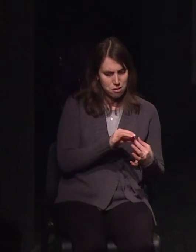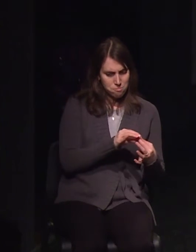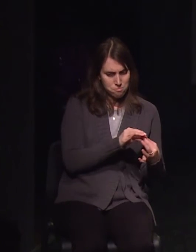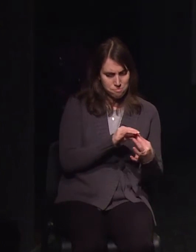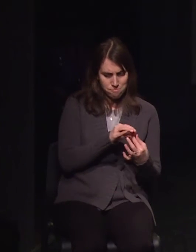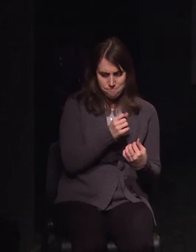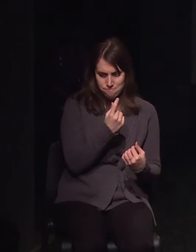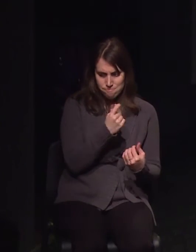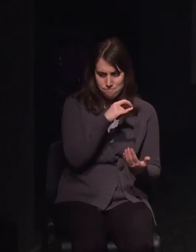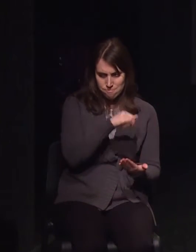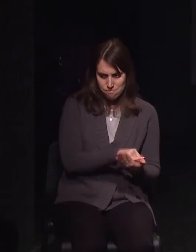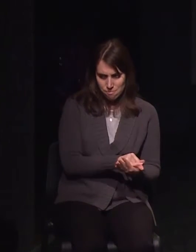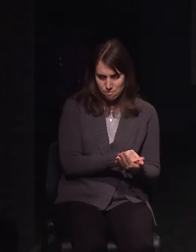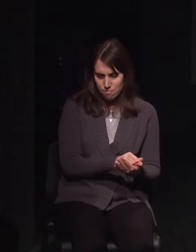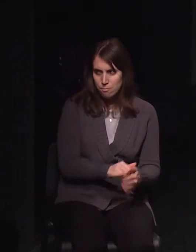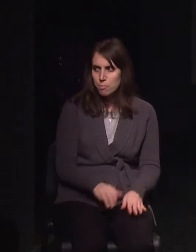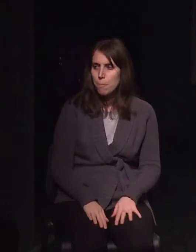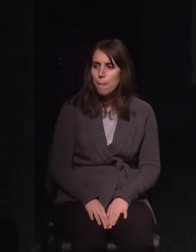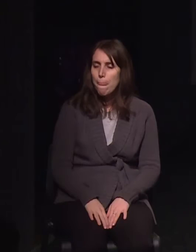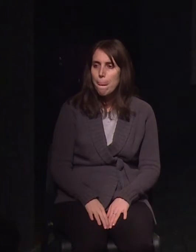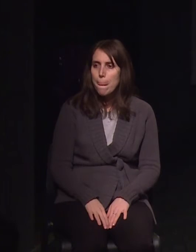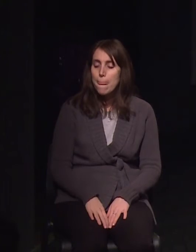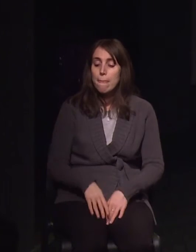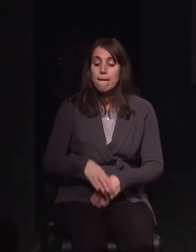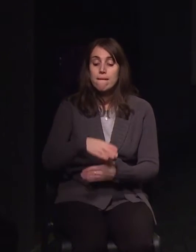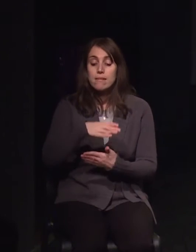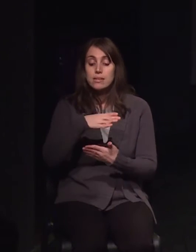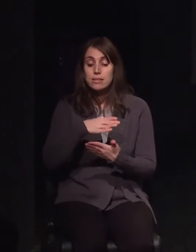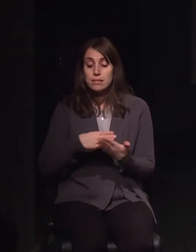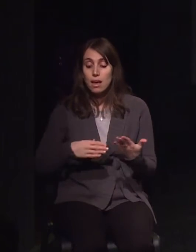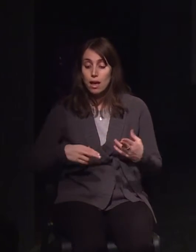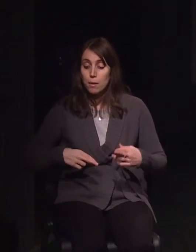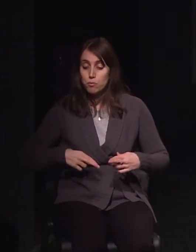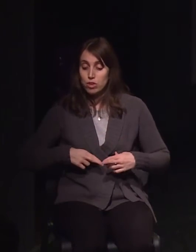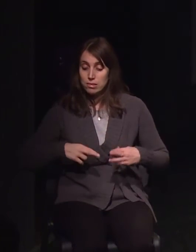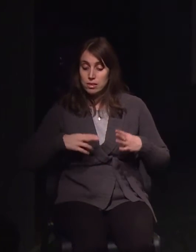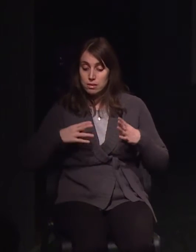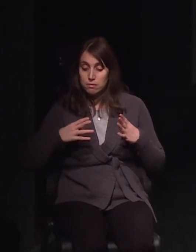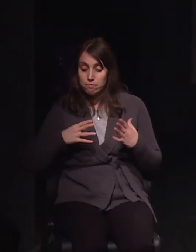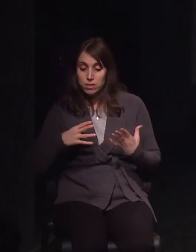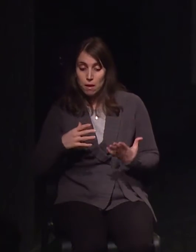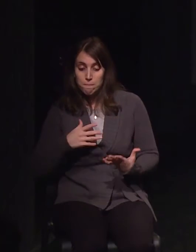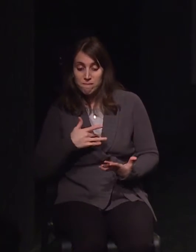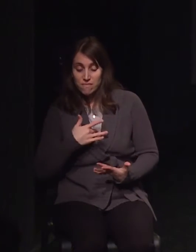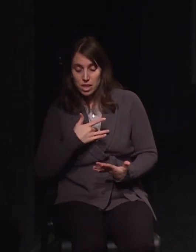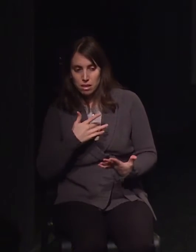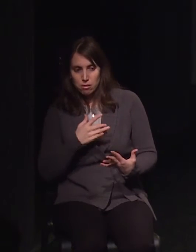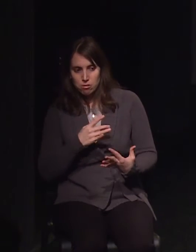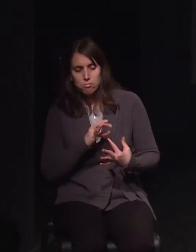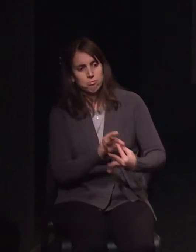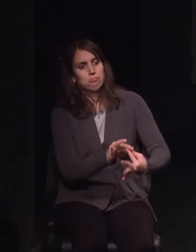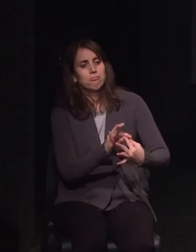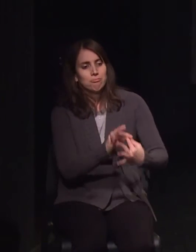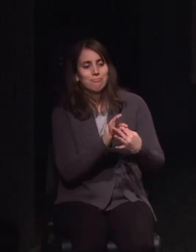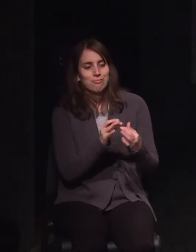Afa: I think there’s some resonance with that, and yet as much there’s some inclusion,